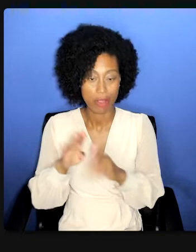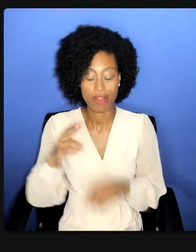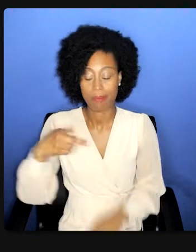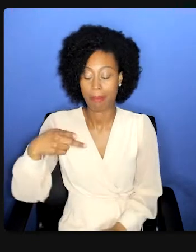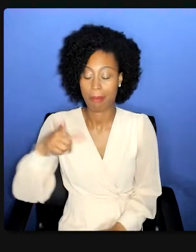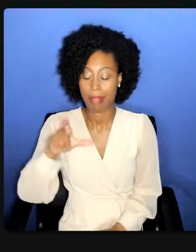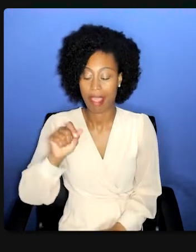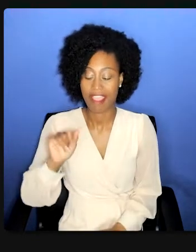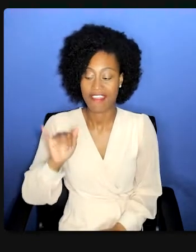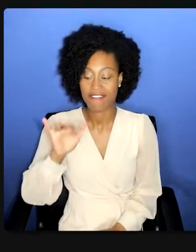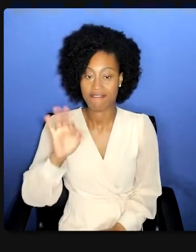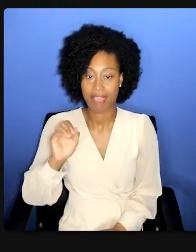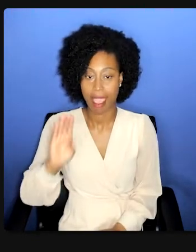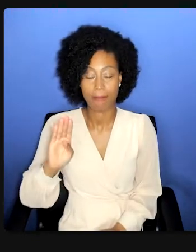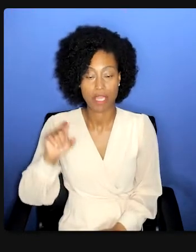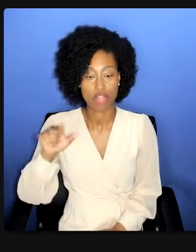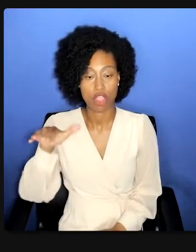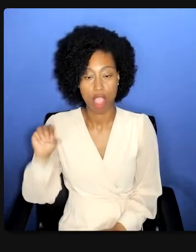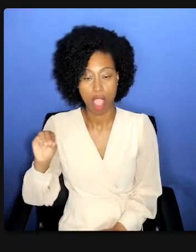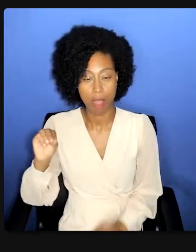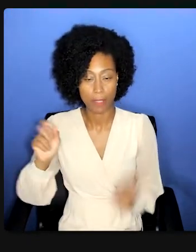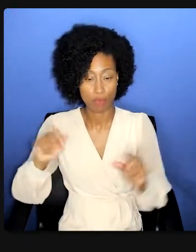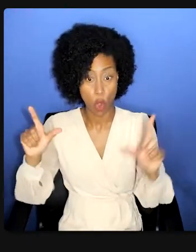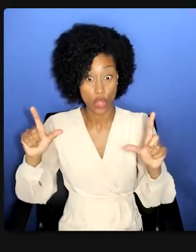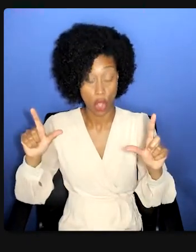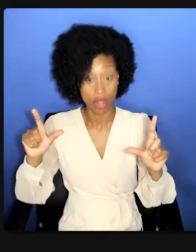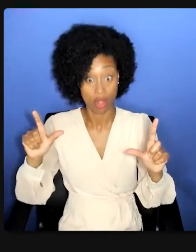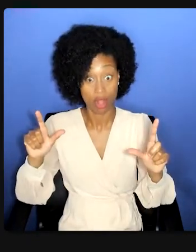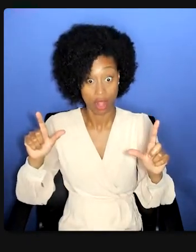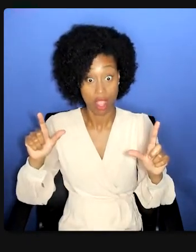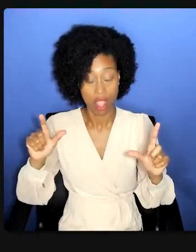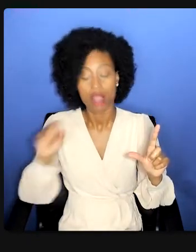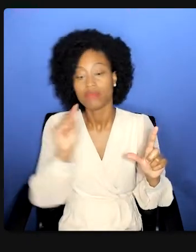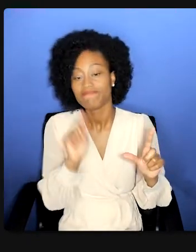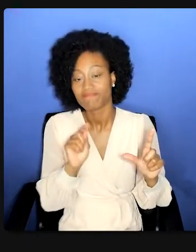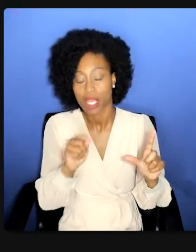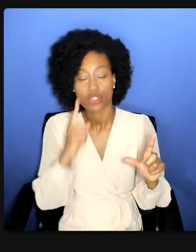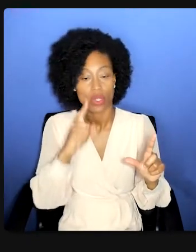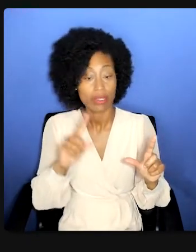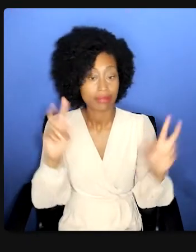you can click your title, which is basically your game, then go to multiplayer.